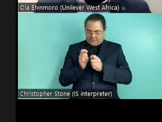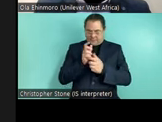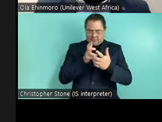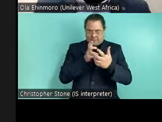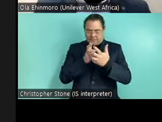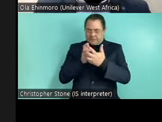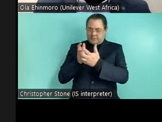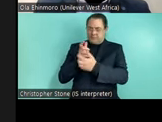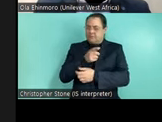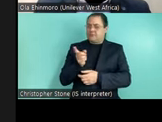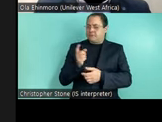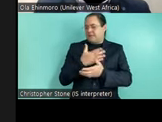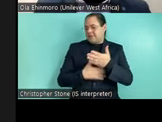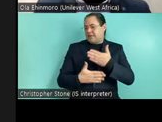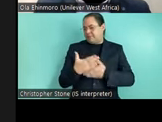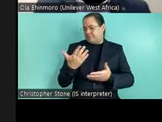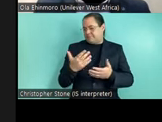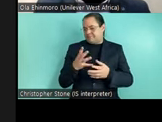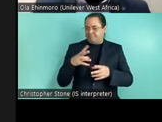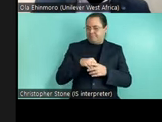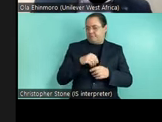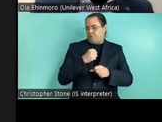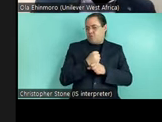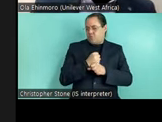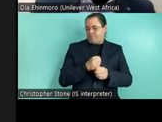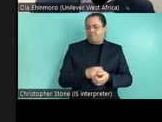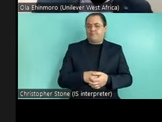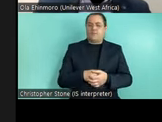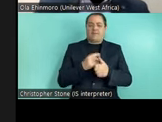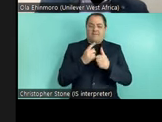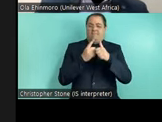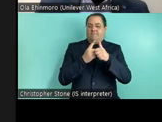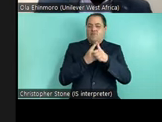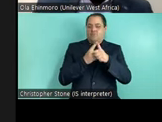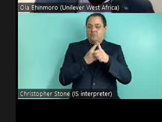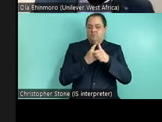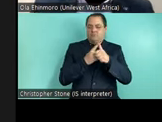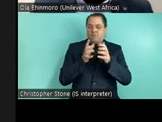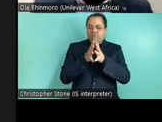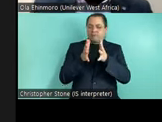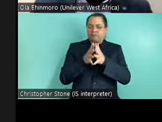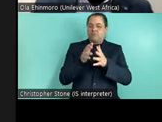15:01:25 but I'd like to start with, you know, the purpose of our organization as Unilever